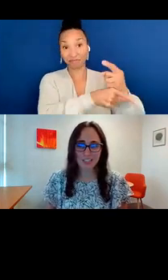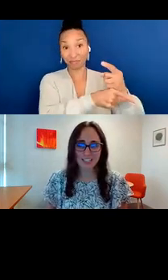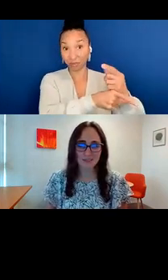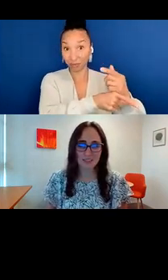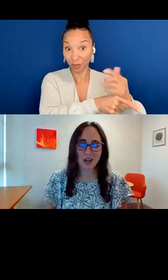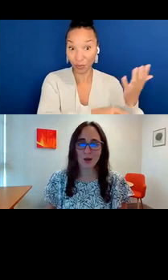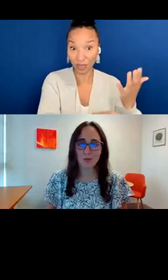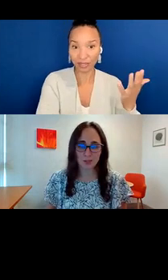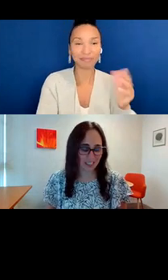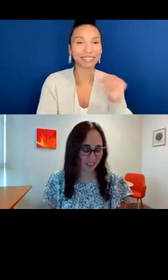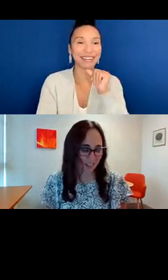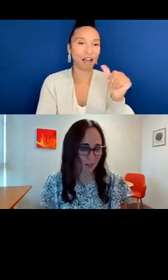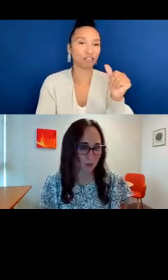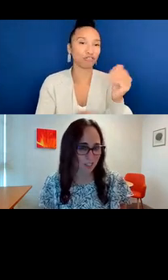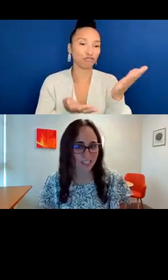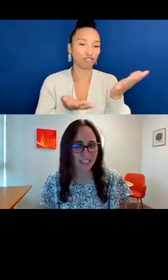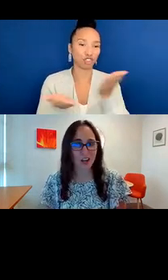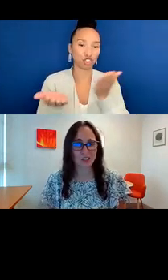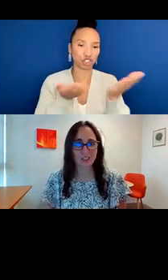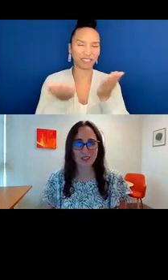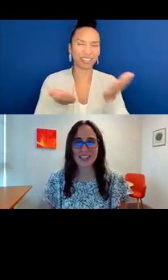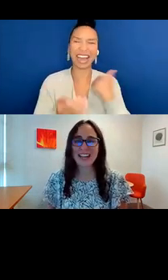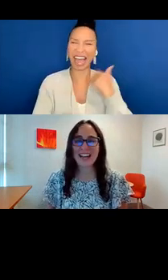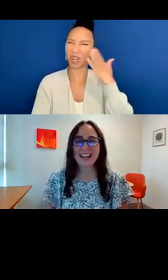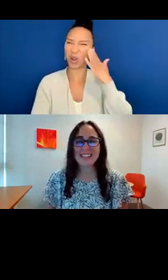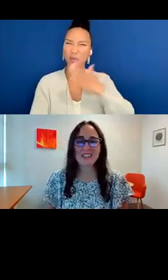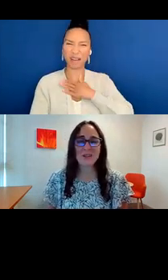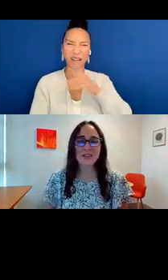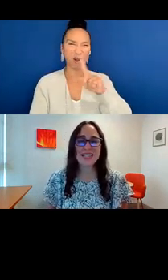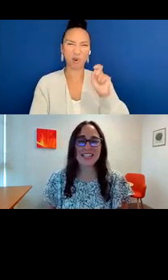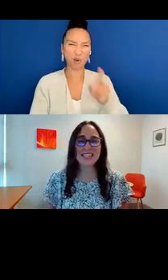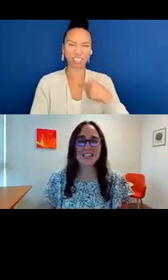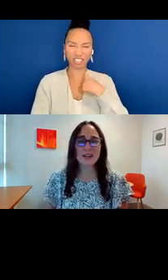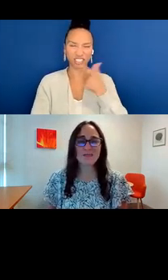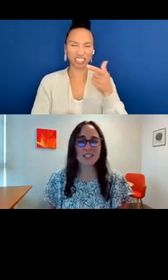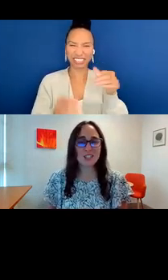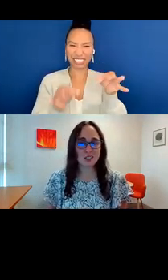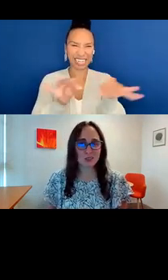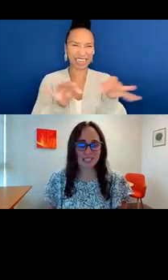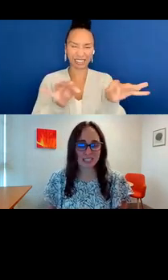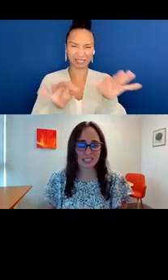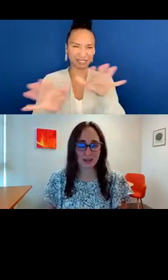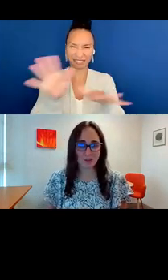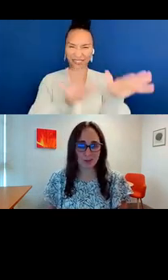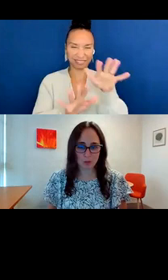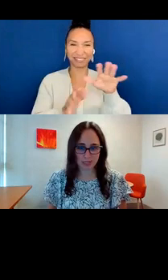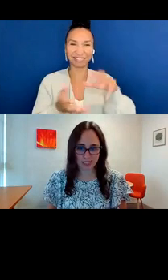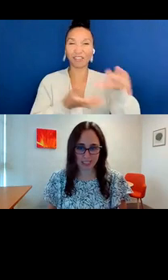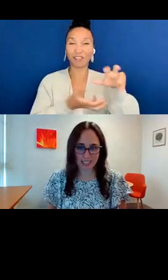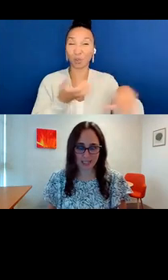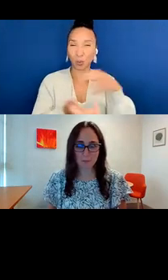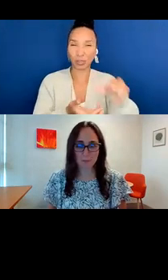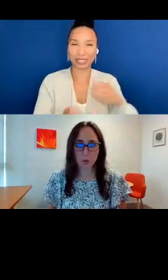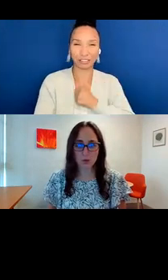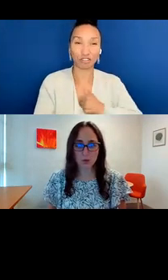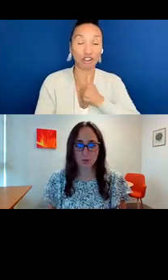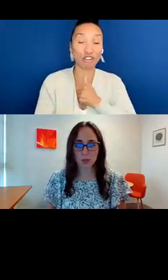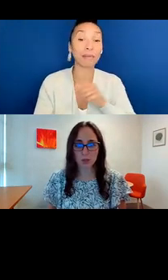Apologies if the odd wording of that question got you. So the grant-funded services that were requested both